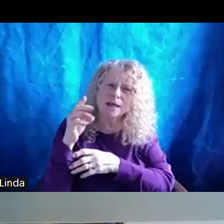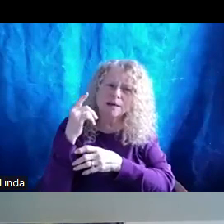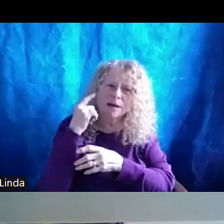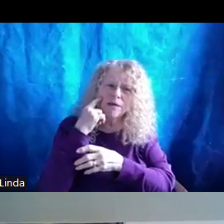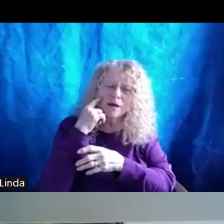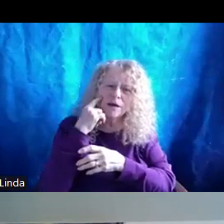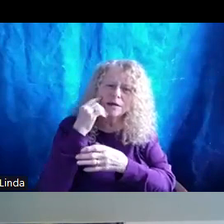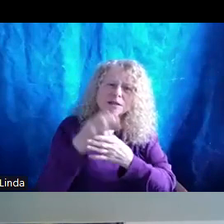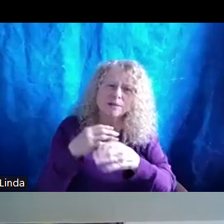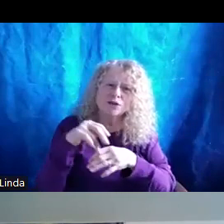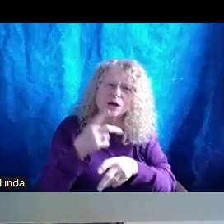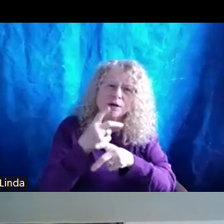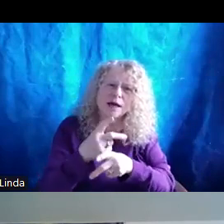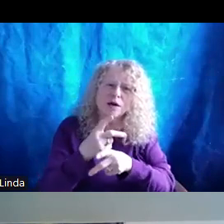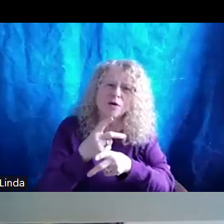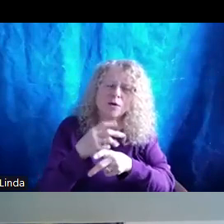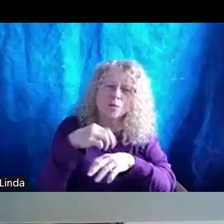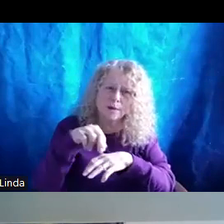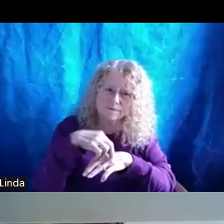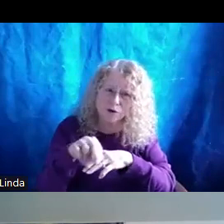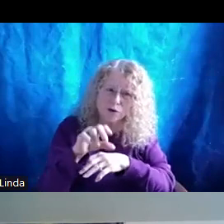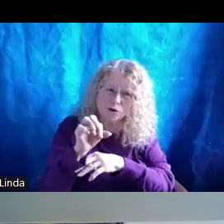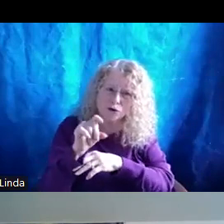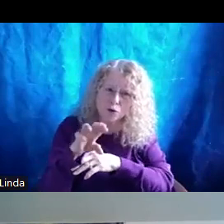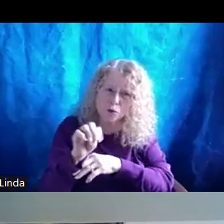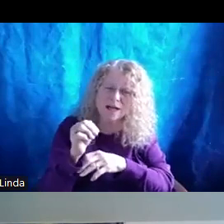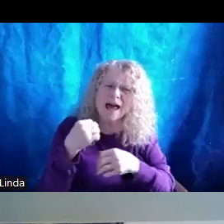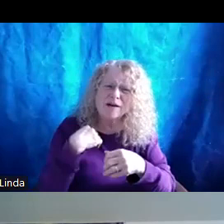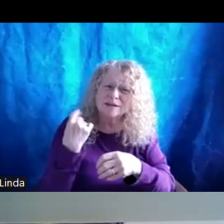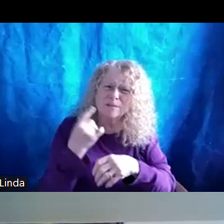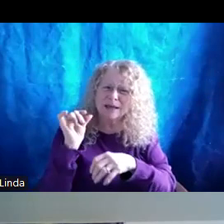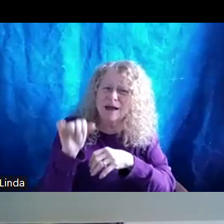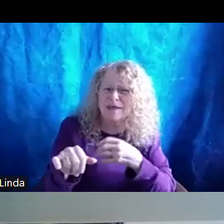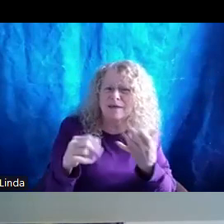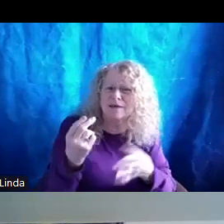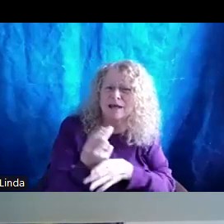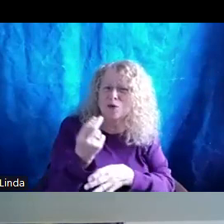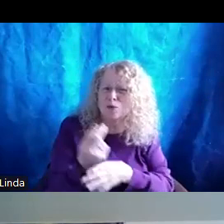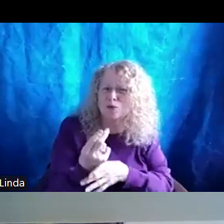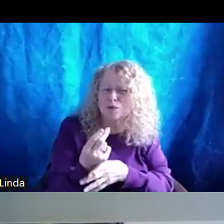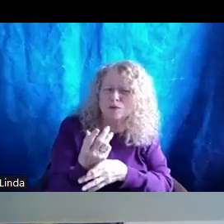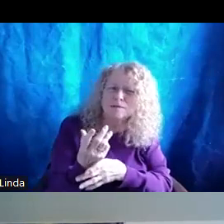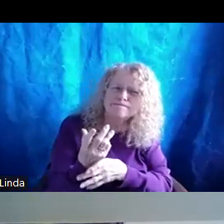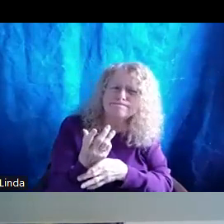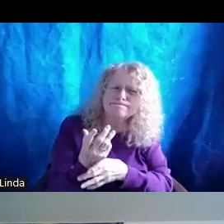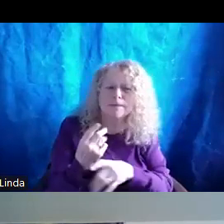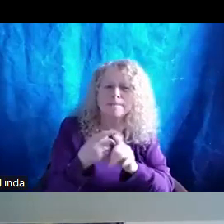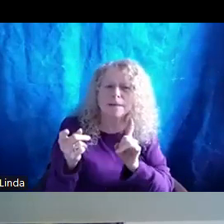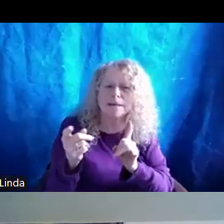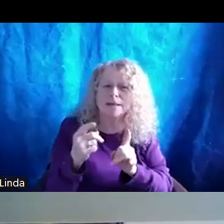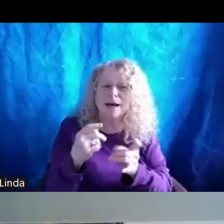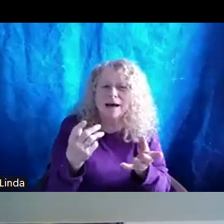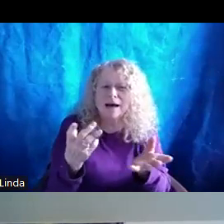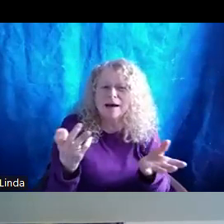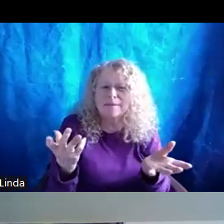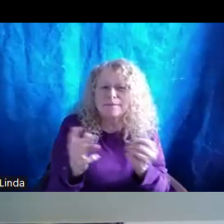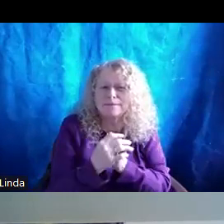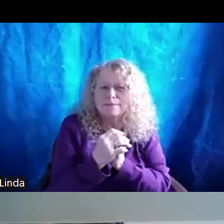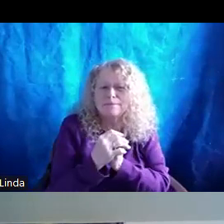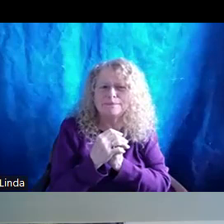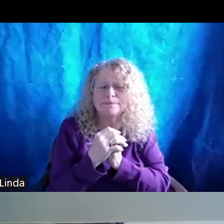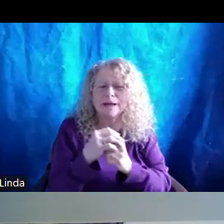REFERRALS DO HAVE SOMETHING LIKE THAT THAT THEY UTILIZE, BUT I CAN'T SAY THAT I -- I